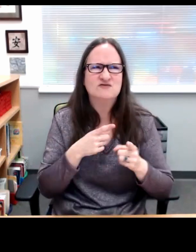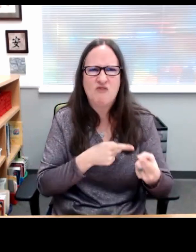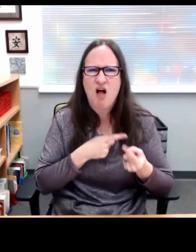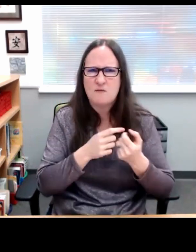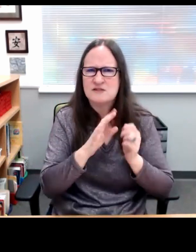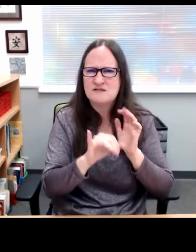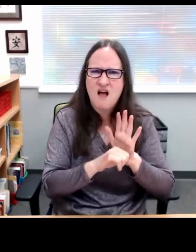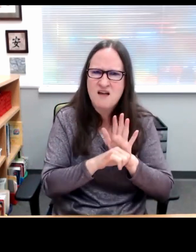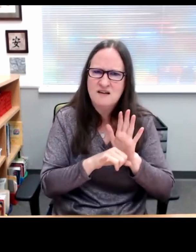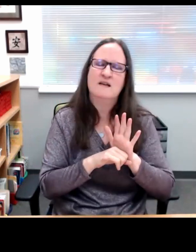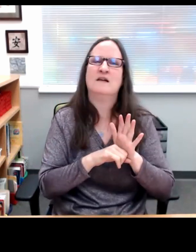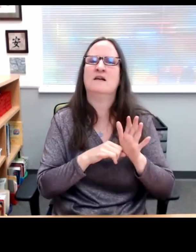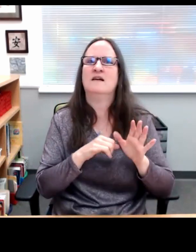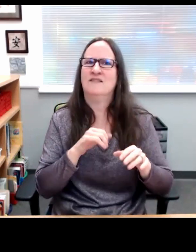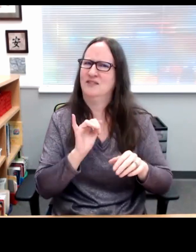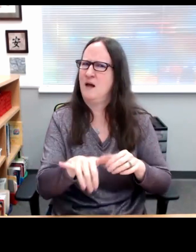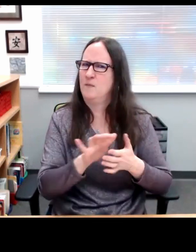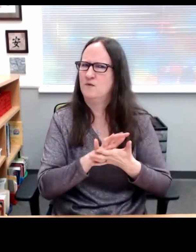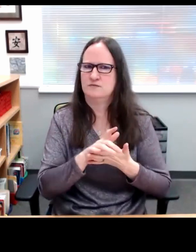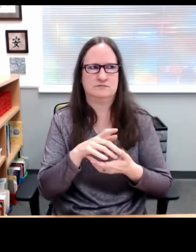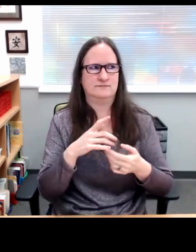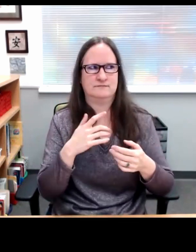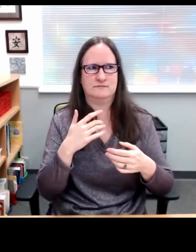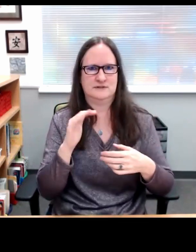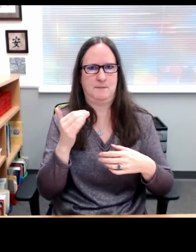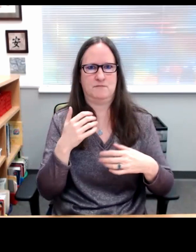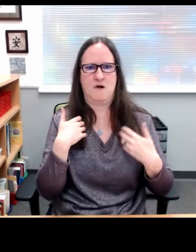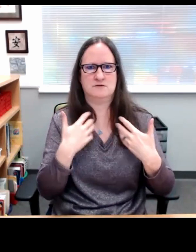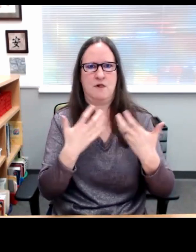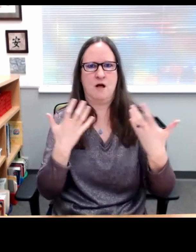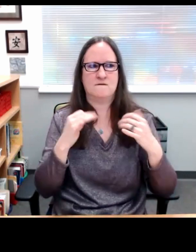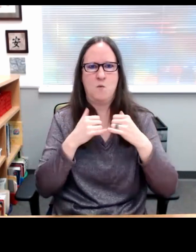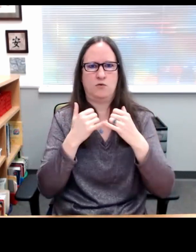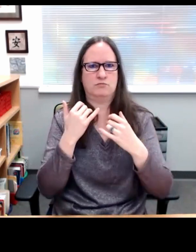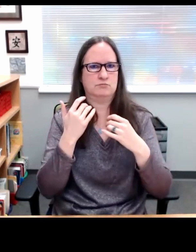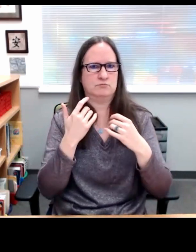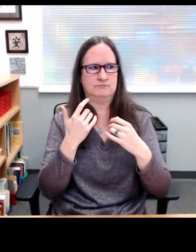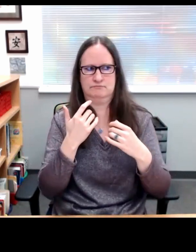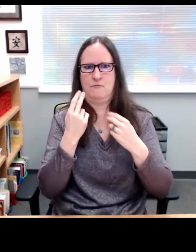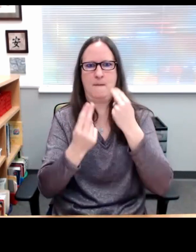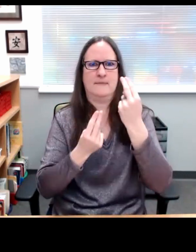got older and then couldn't hear his music and really struggled with that. So the movie,